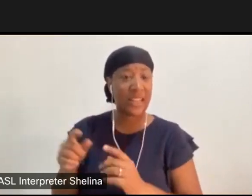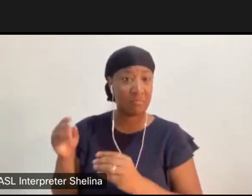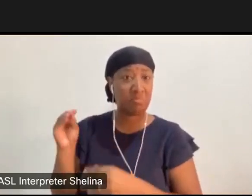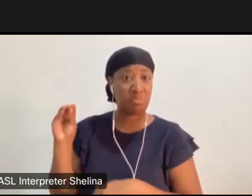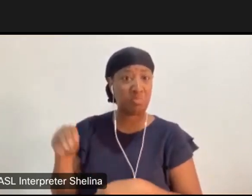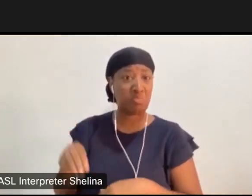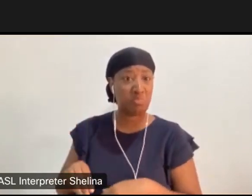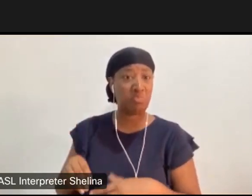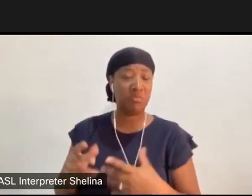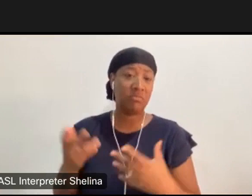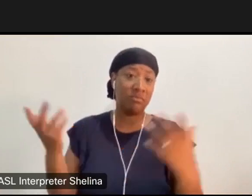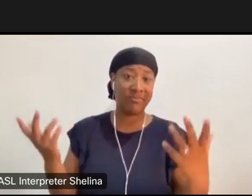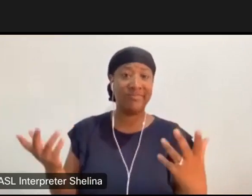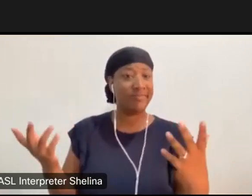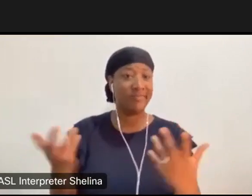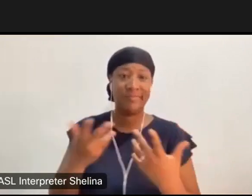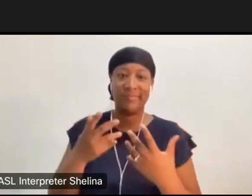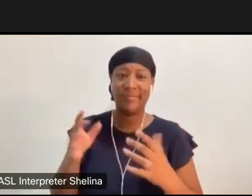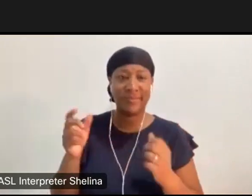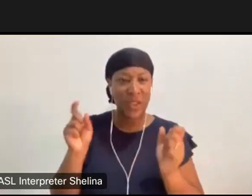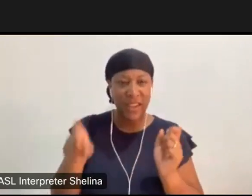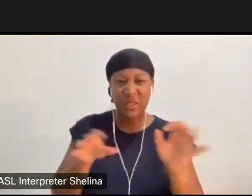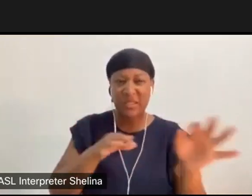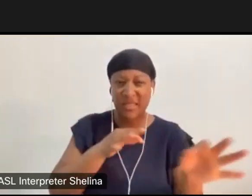Yeah, to tie, close to tie